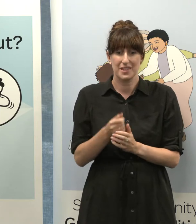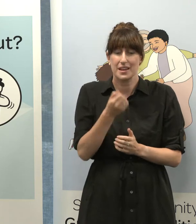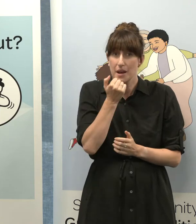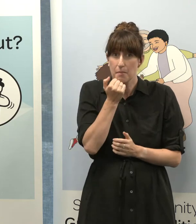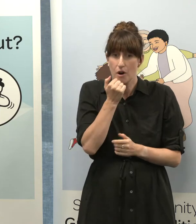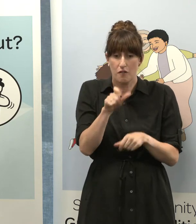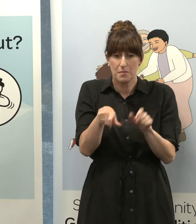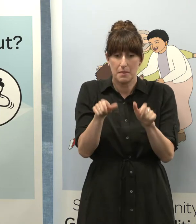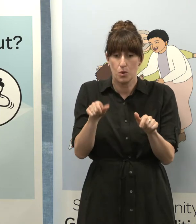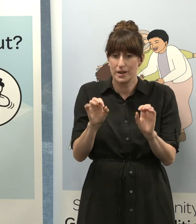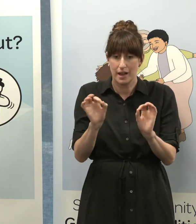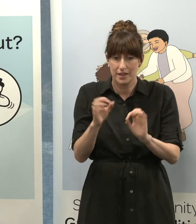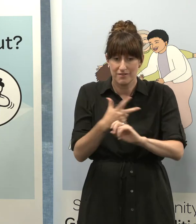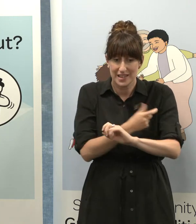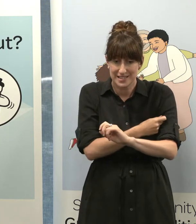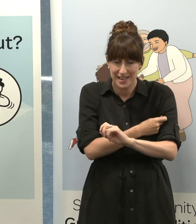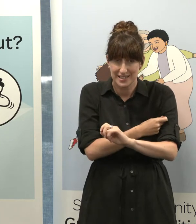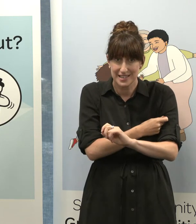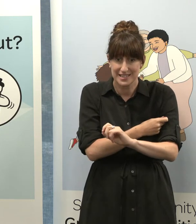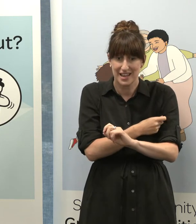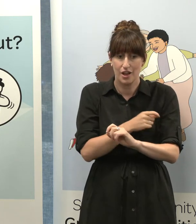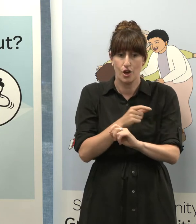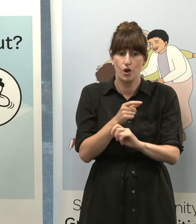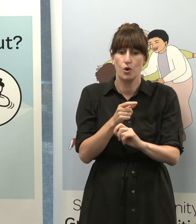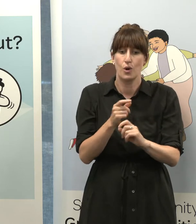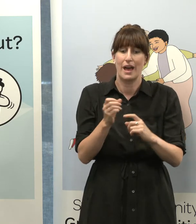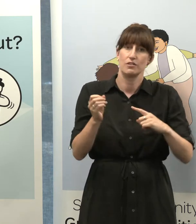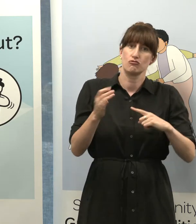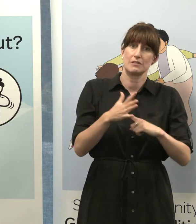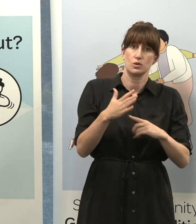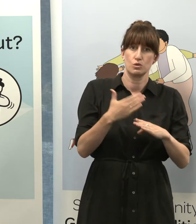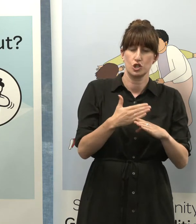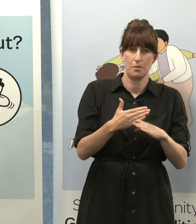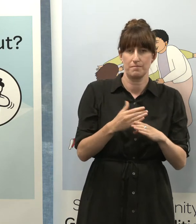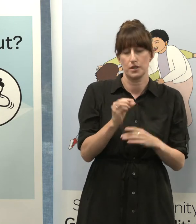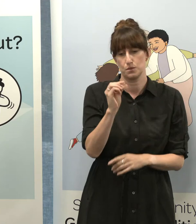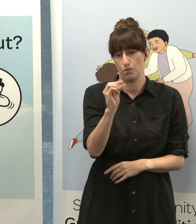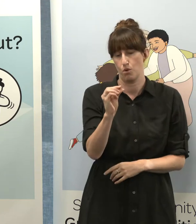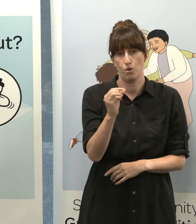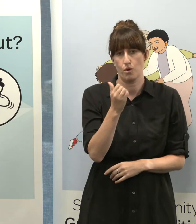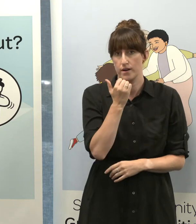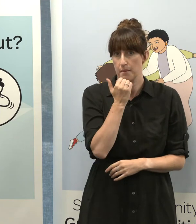to work at the moment in those critical roles is relatively